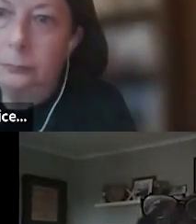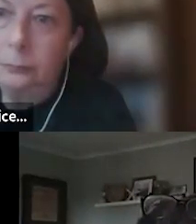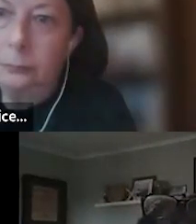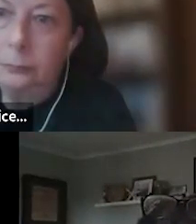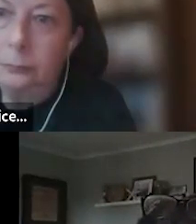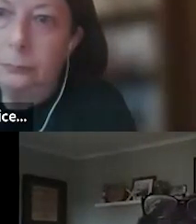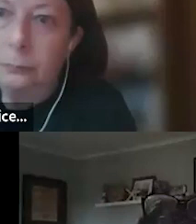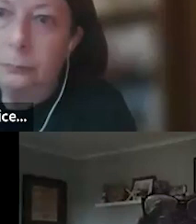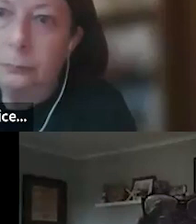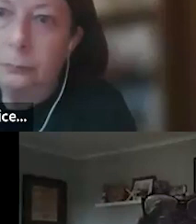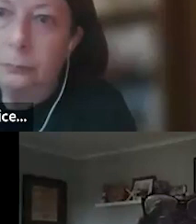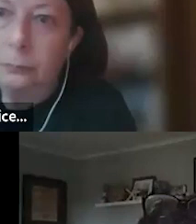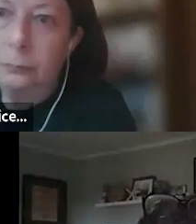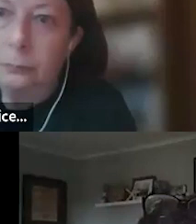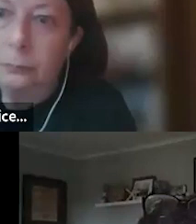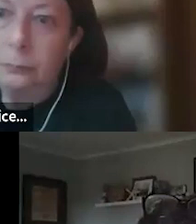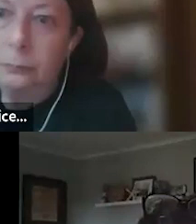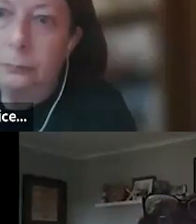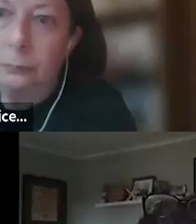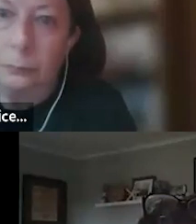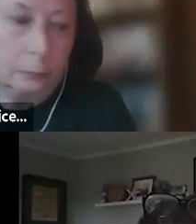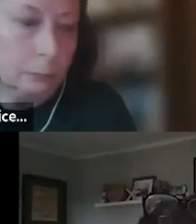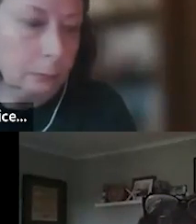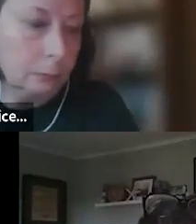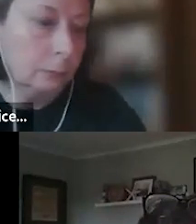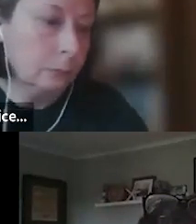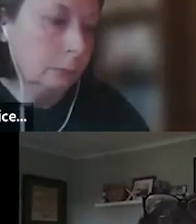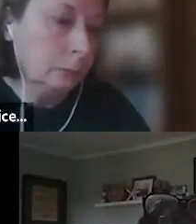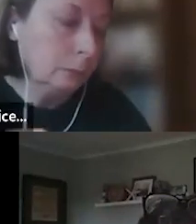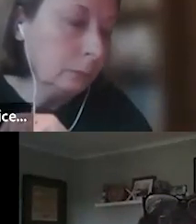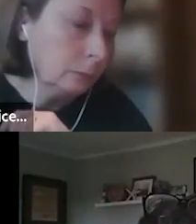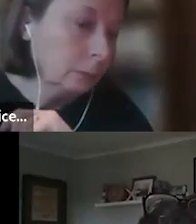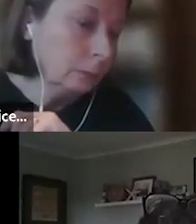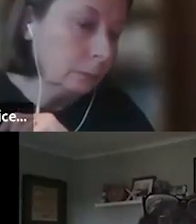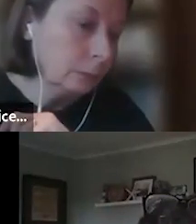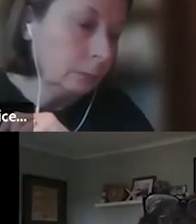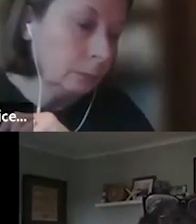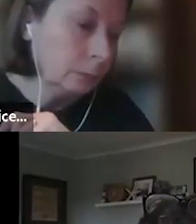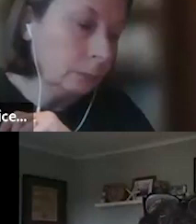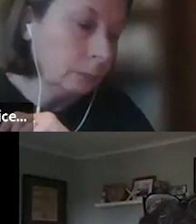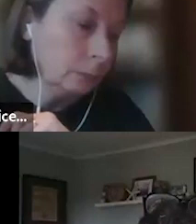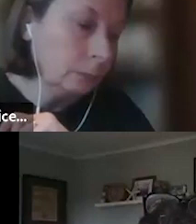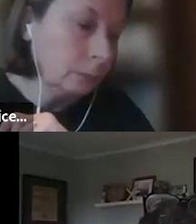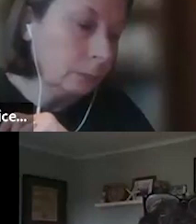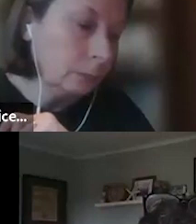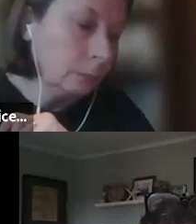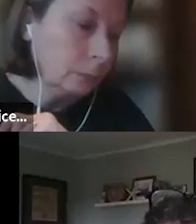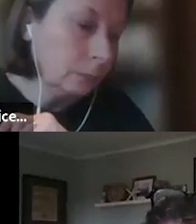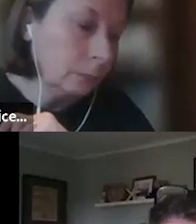by specific verticals such as, like, where are the AAAs, local Area Agencies on Aging, within your community,